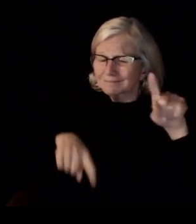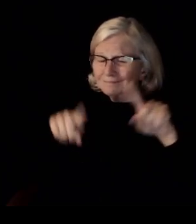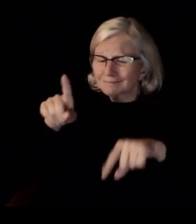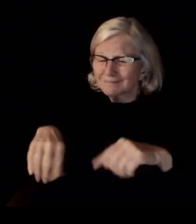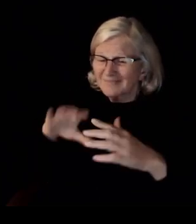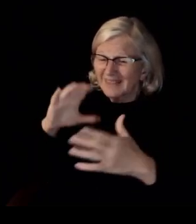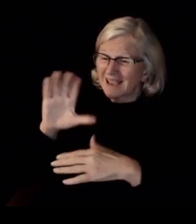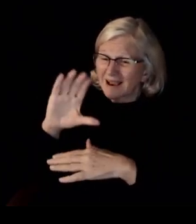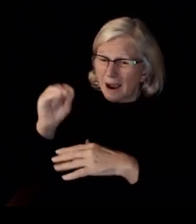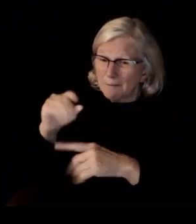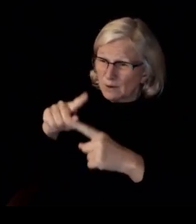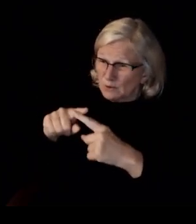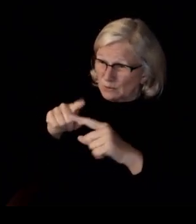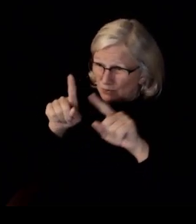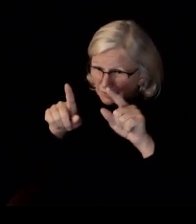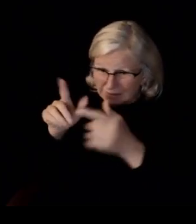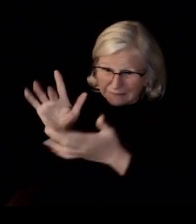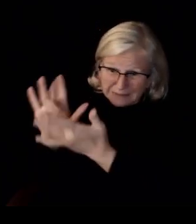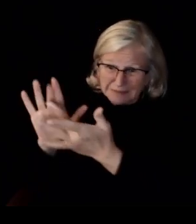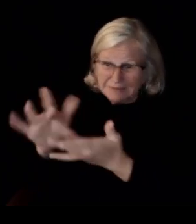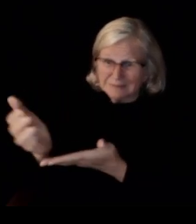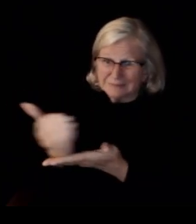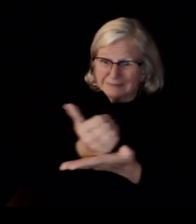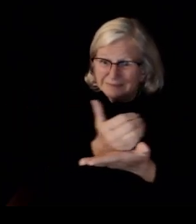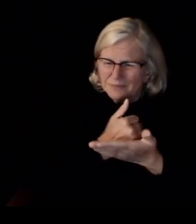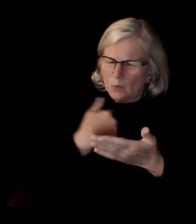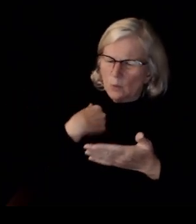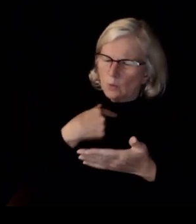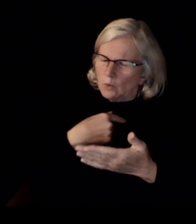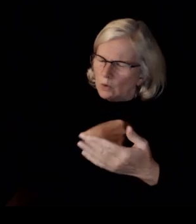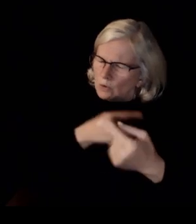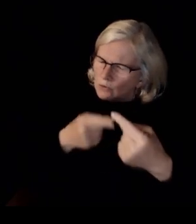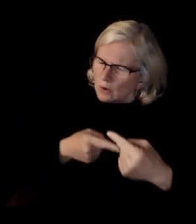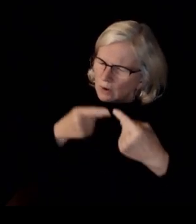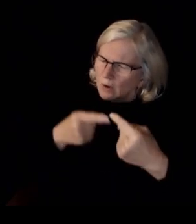n95 in the meantime though we've continued to test and purchase other masks in the event